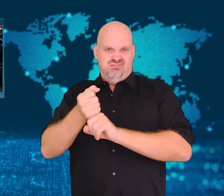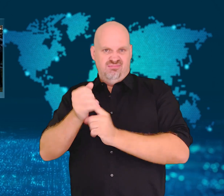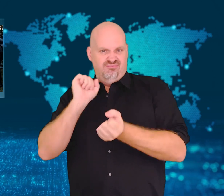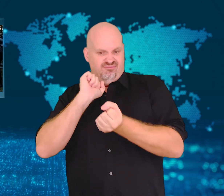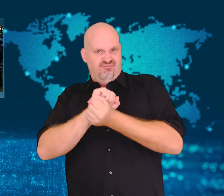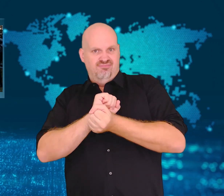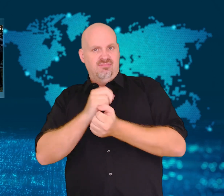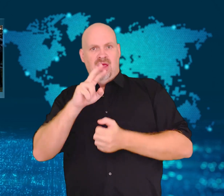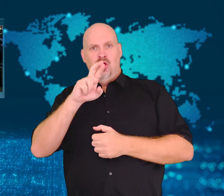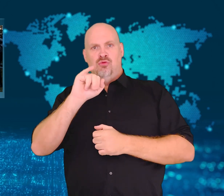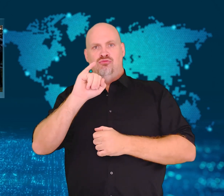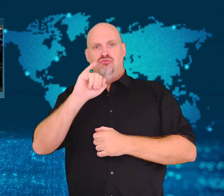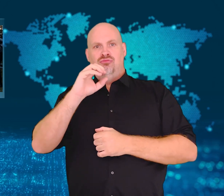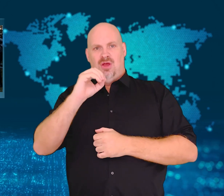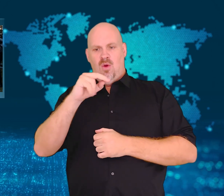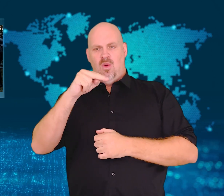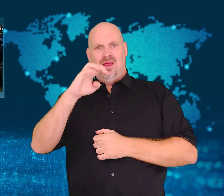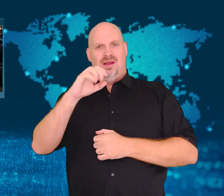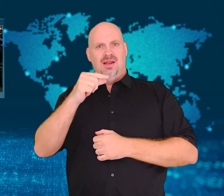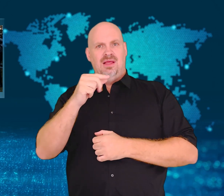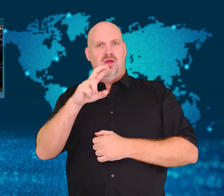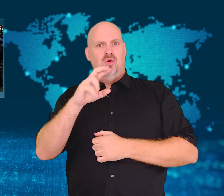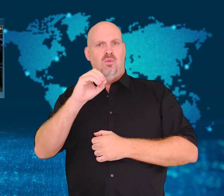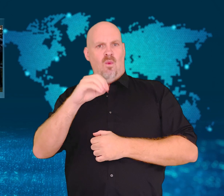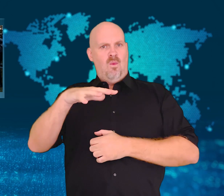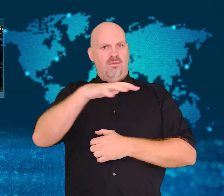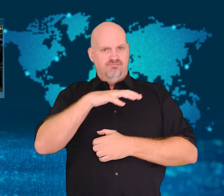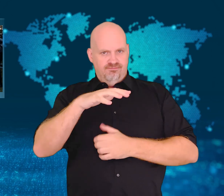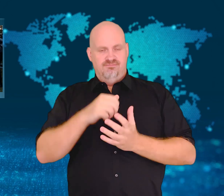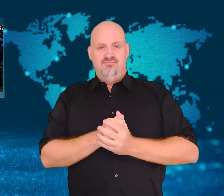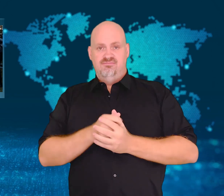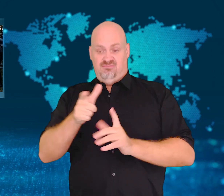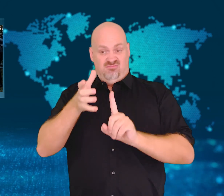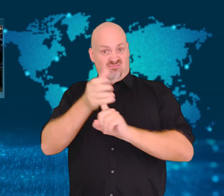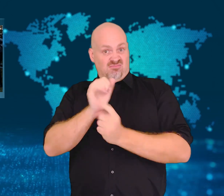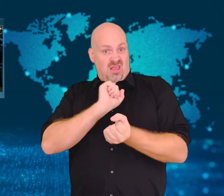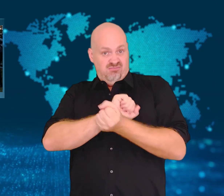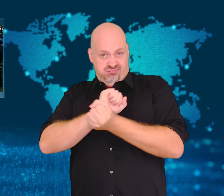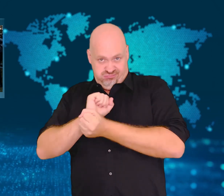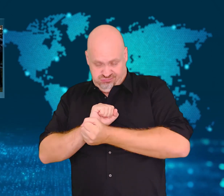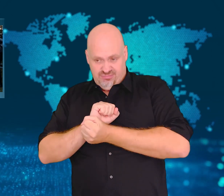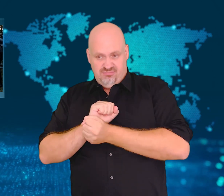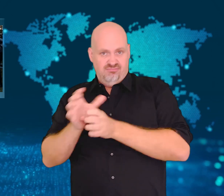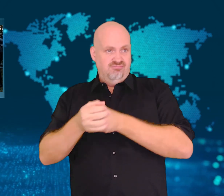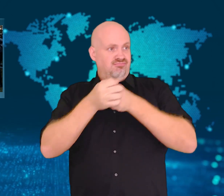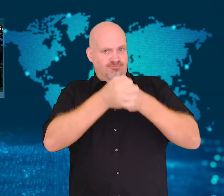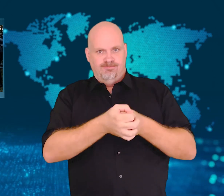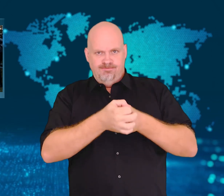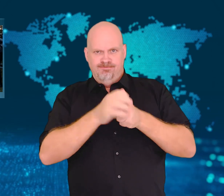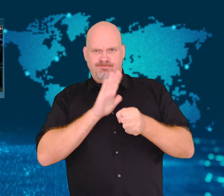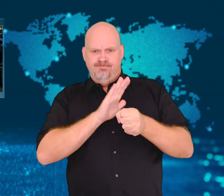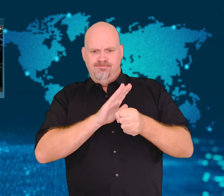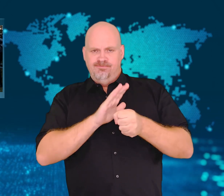After their arrests, the detainees were held and refused access to an attorney.